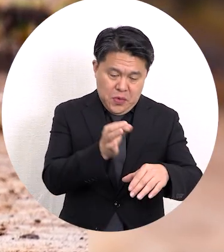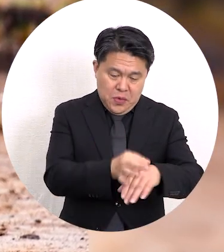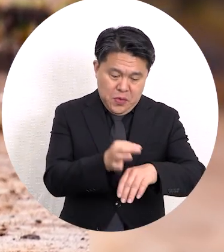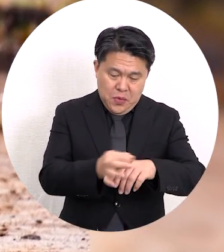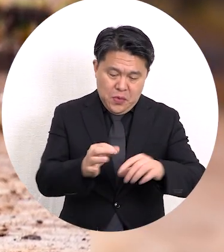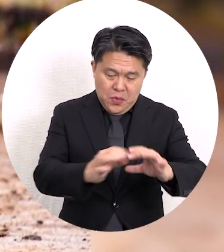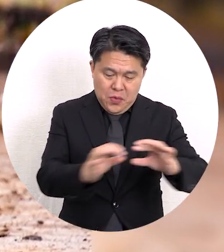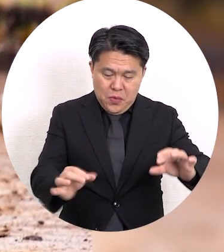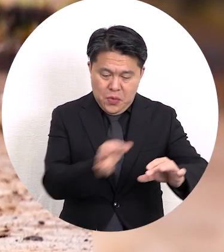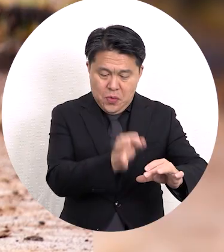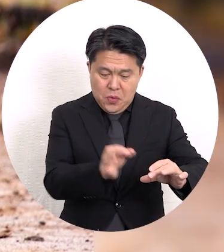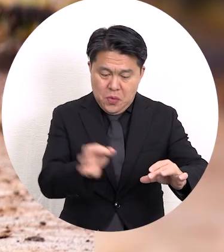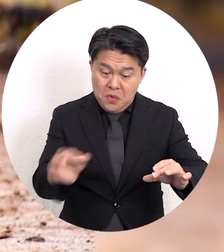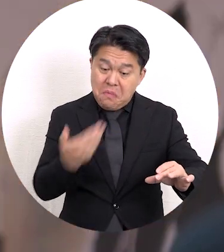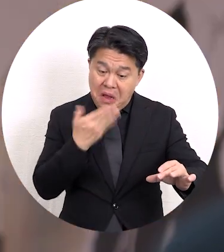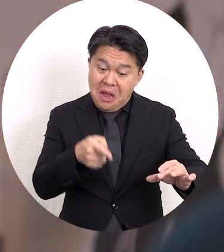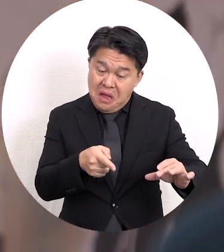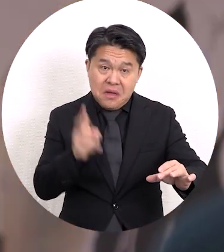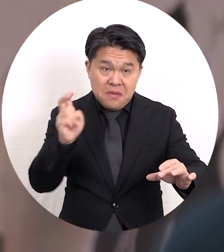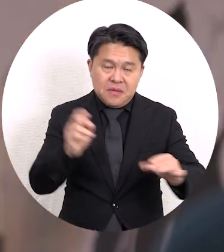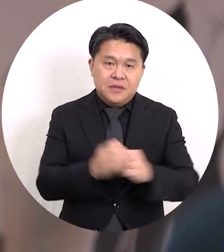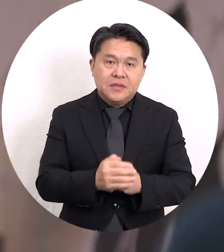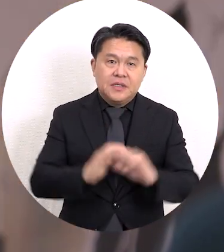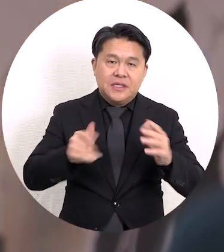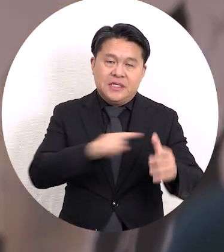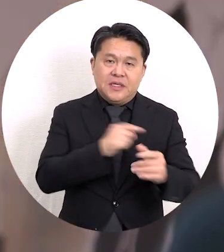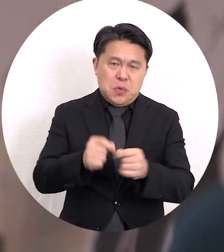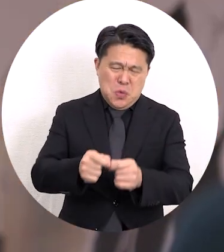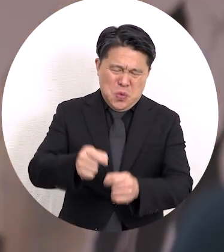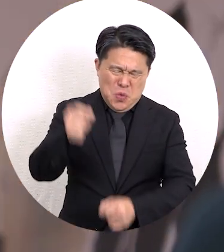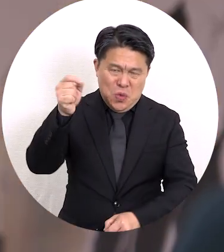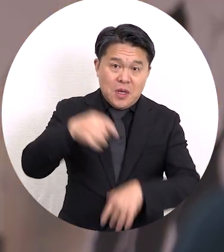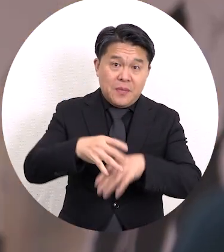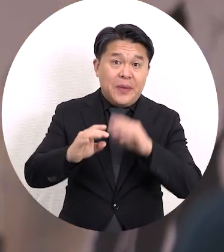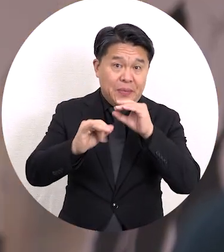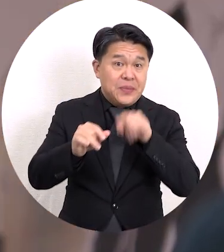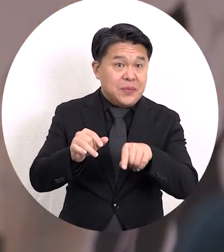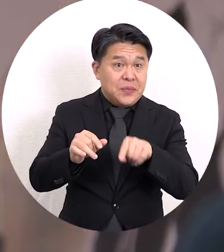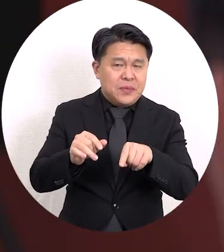in the middle by chance. The oldest bone flute in the world,